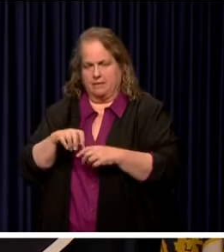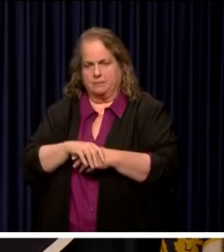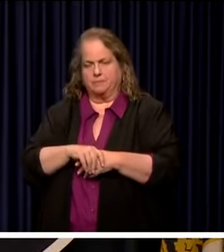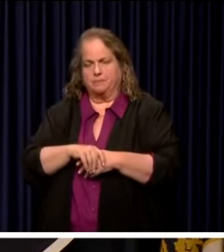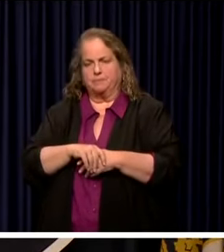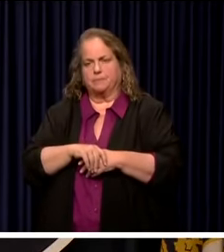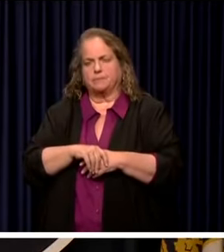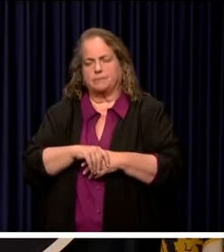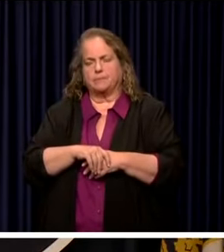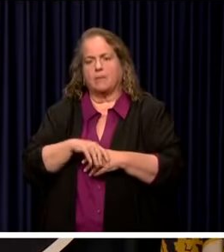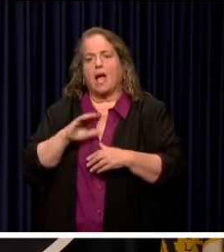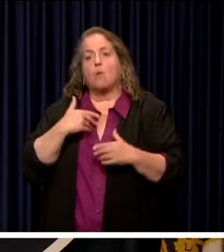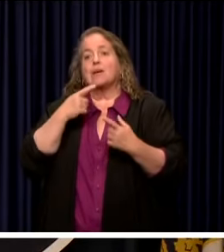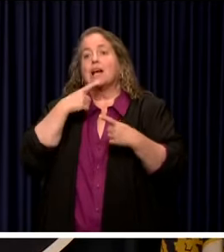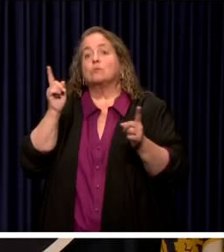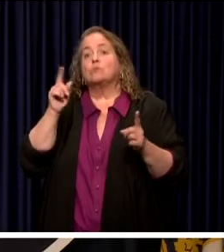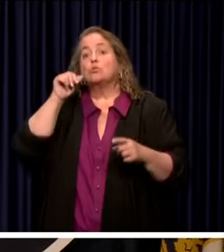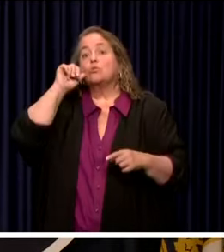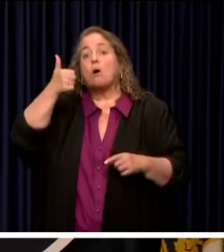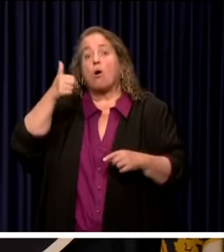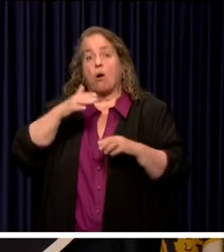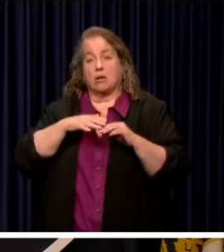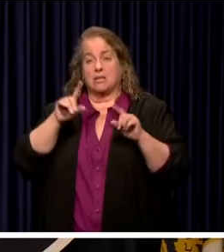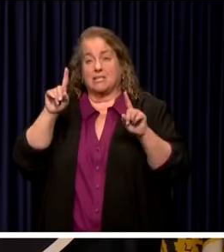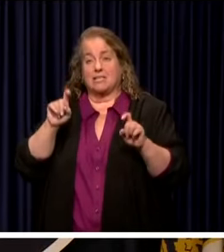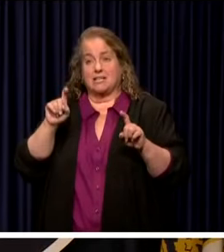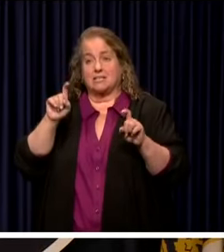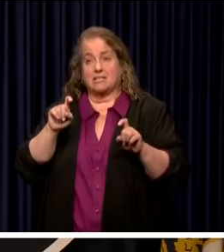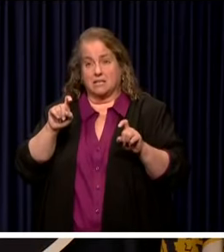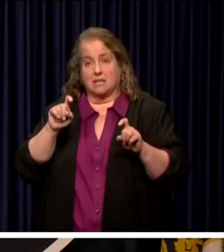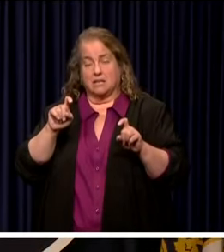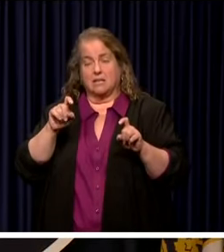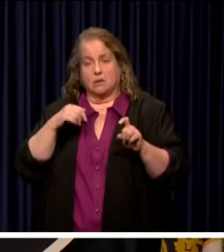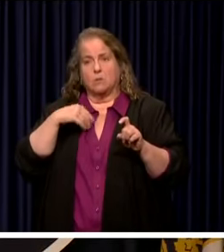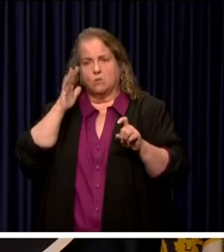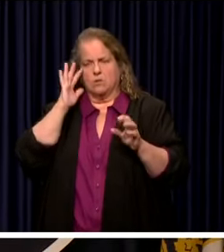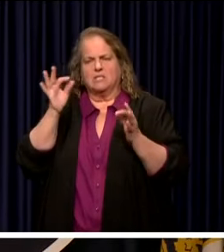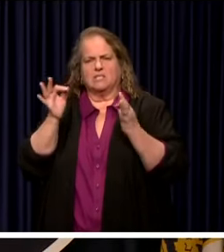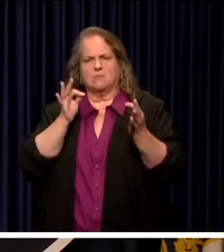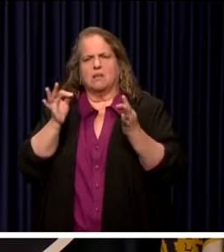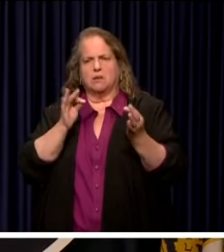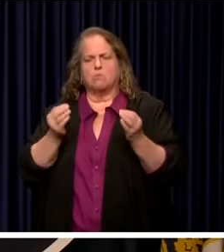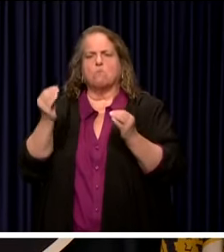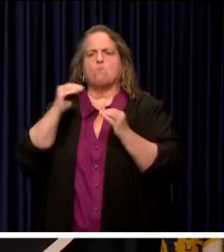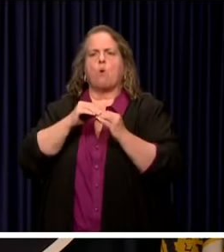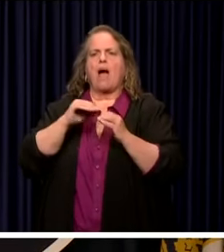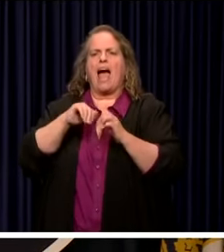FOR US TO LEARN GREEN FOR